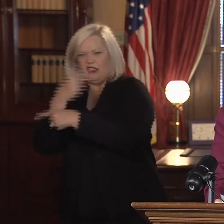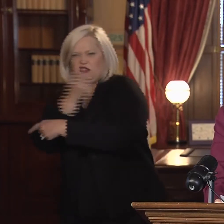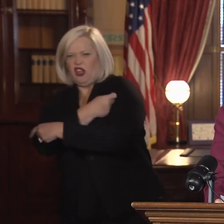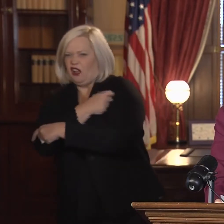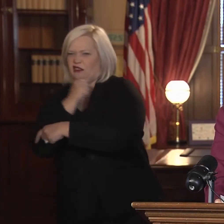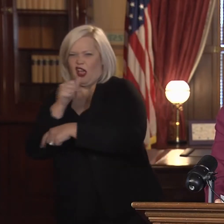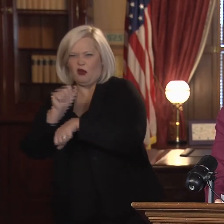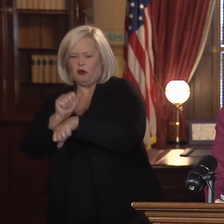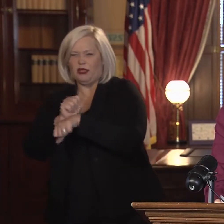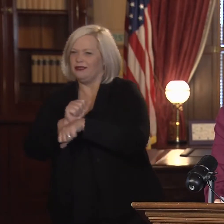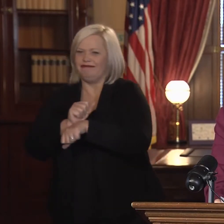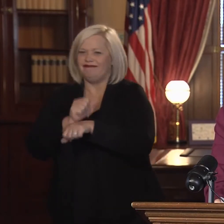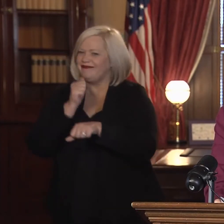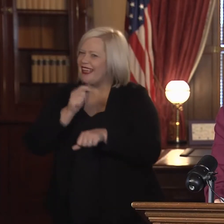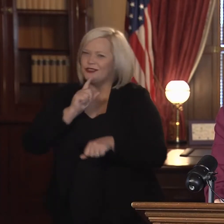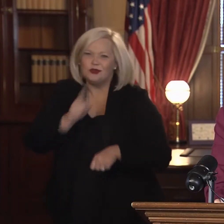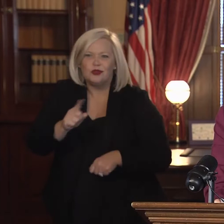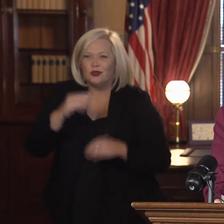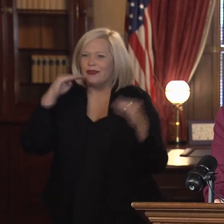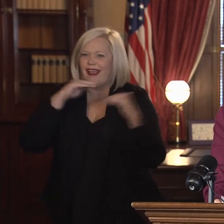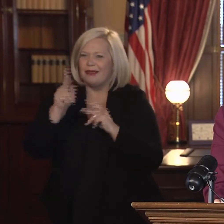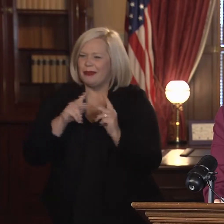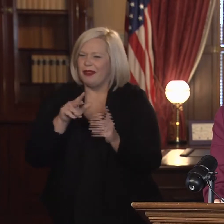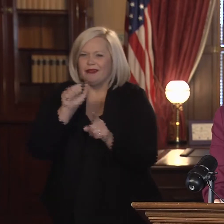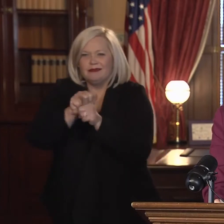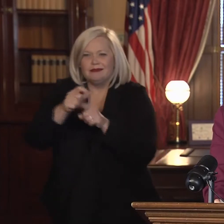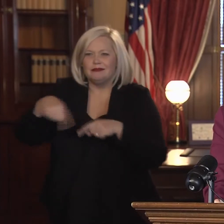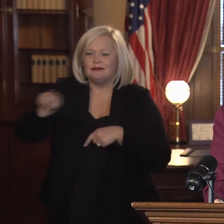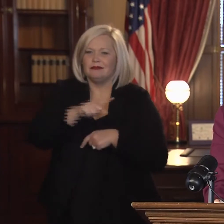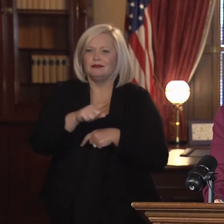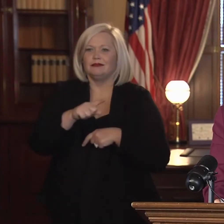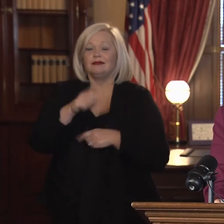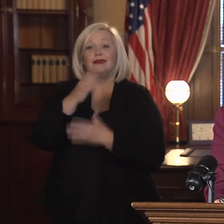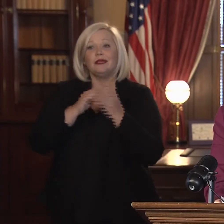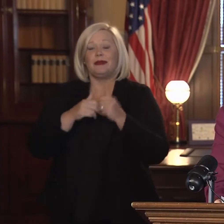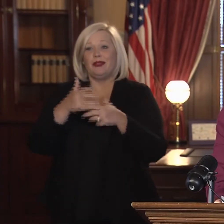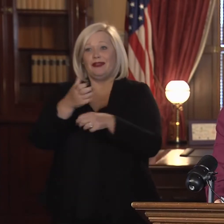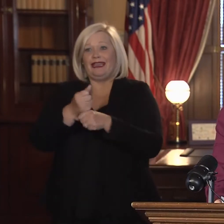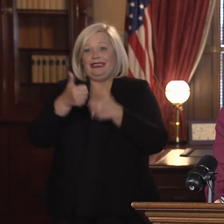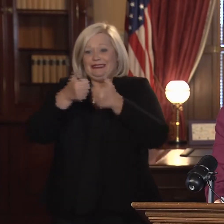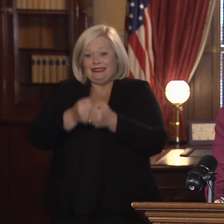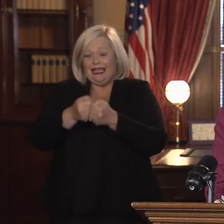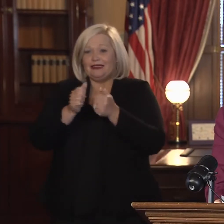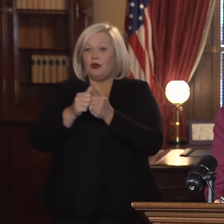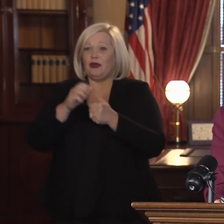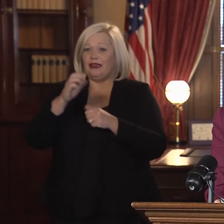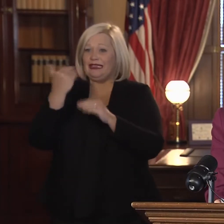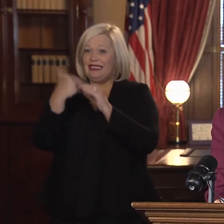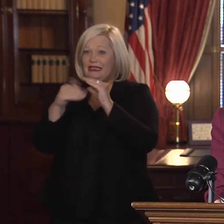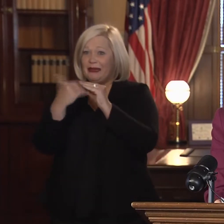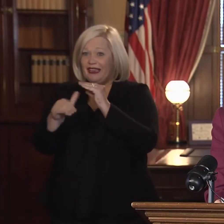OILS OR PERSONAL TESTIMONIALS THAT ARE GIVEN INSTEAD OF SCIENTIFIC EVIDENCE AND SOCIAL